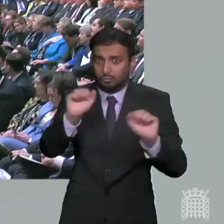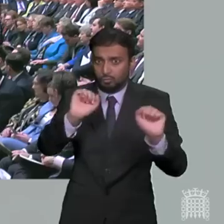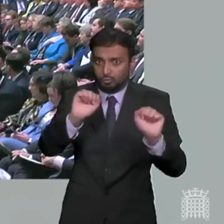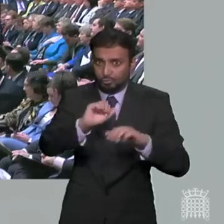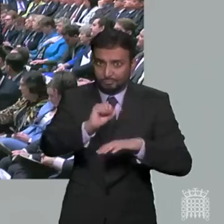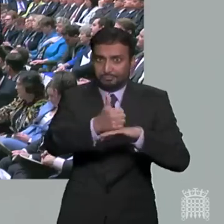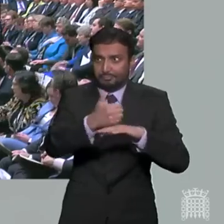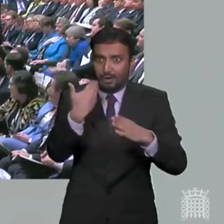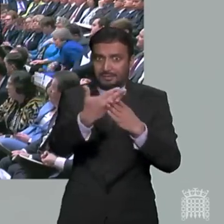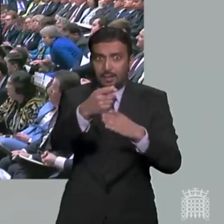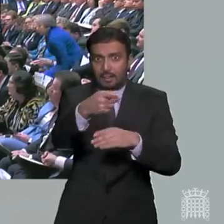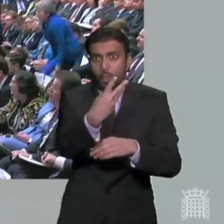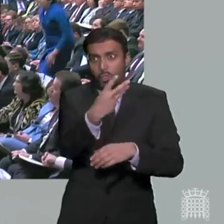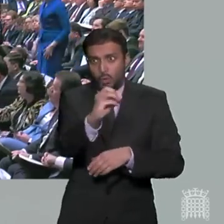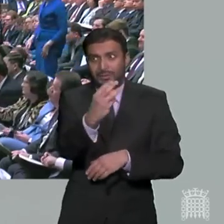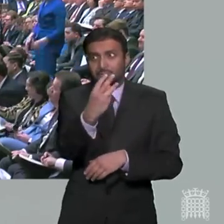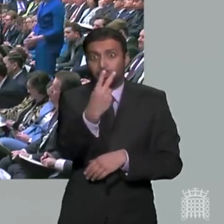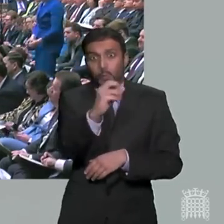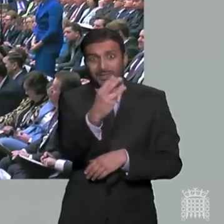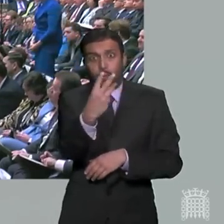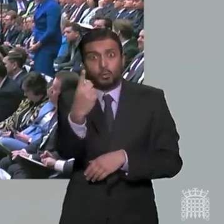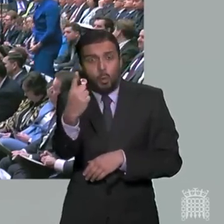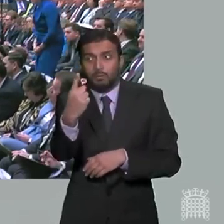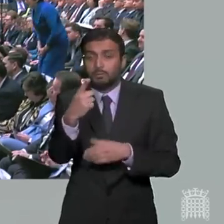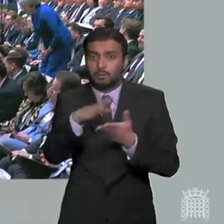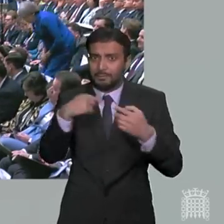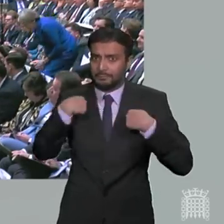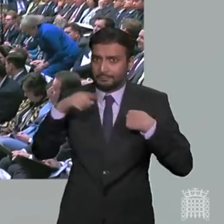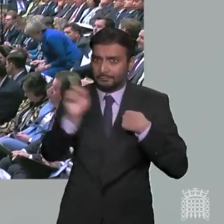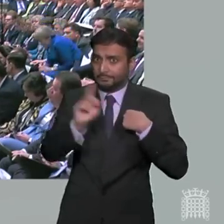The Prime Minister My hon. Friend makes an excellent point.